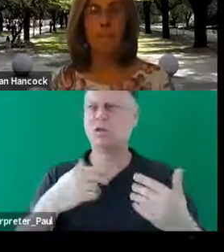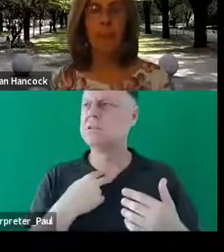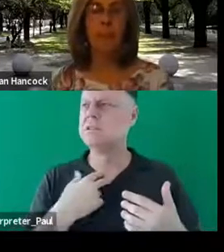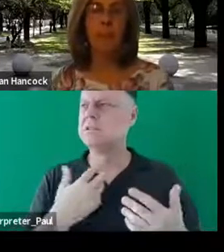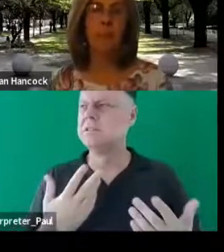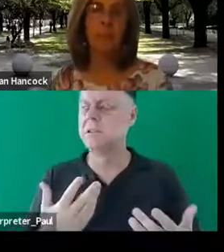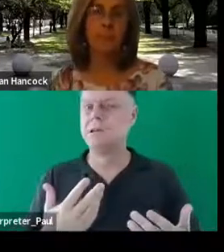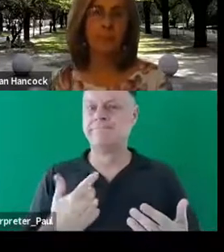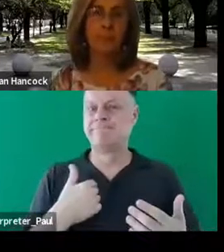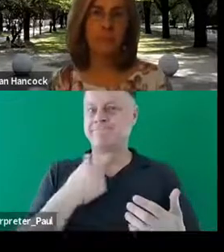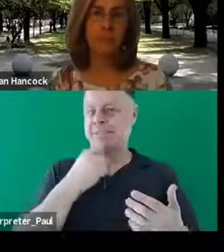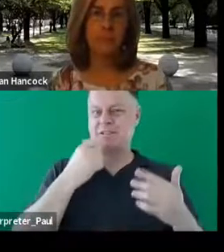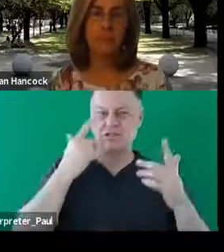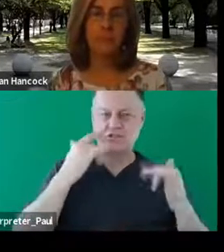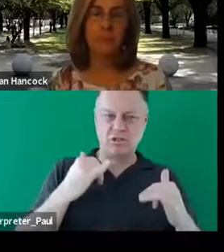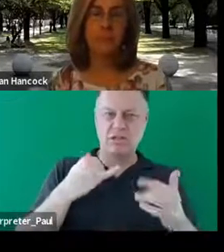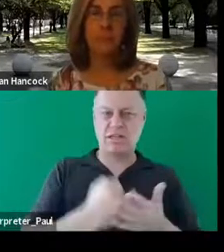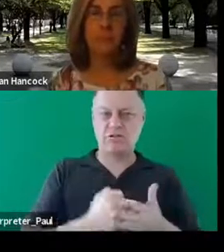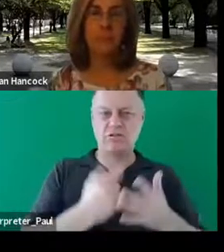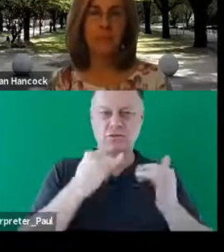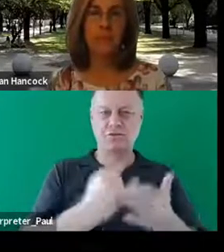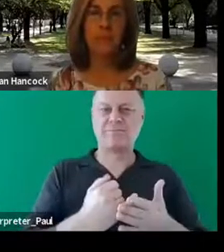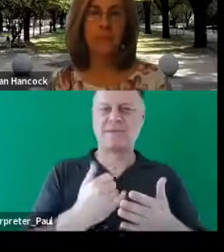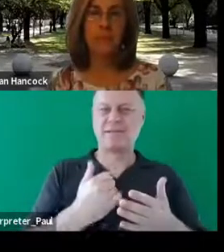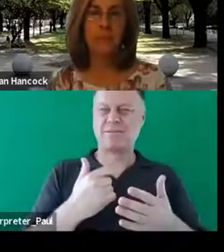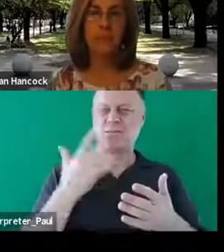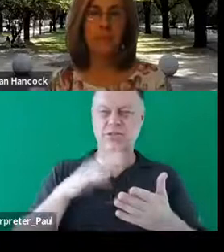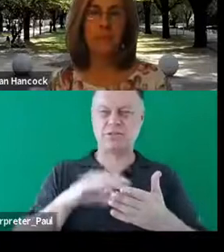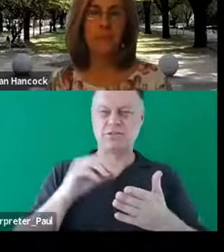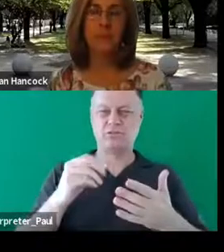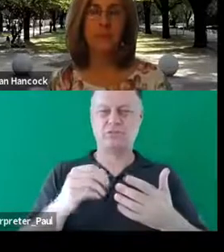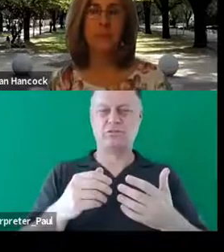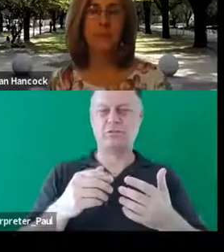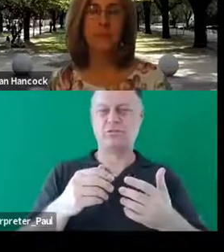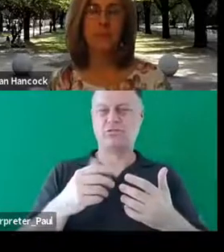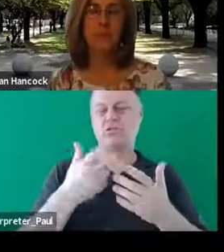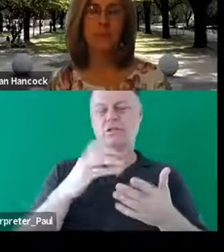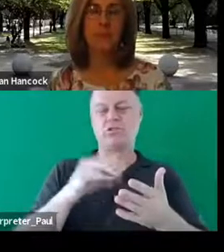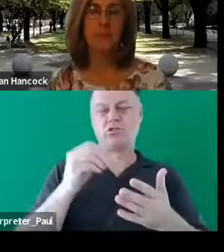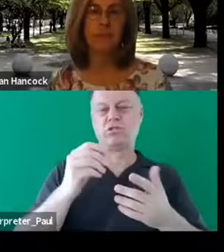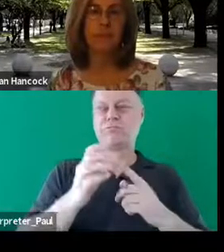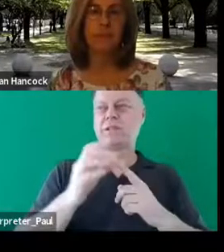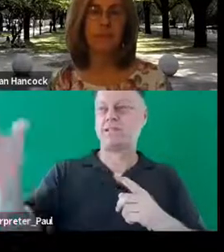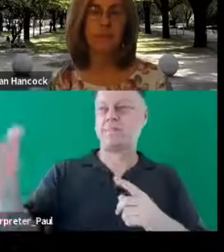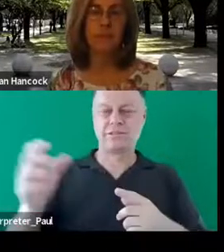trying to work out how best to manage placements. So the first semester a lot of